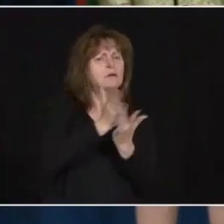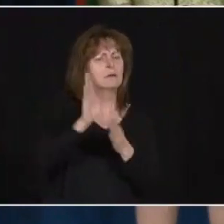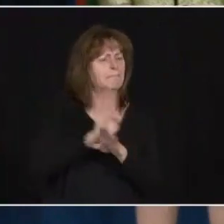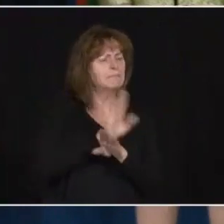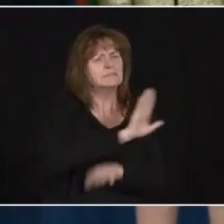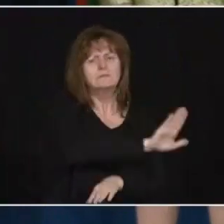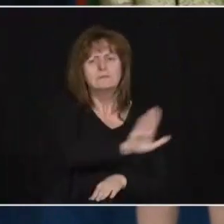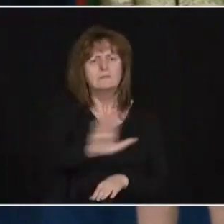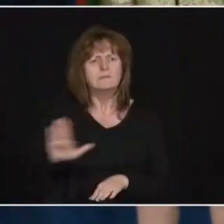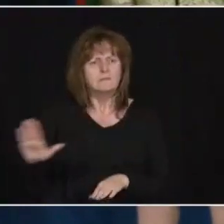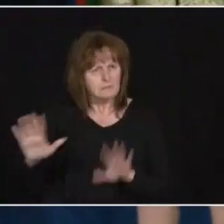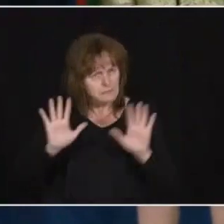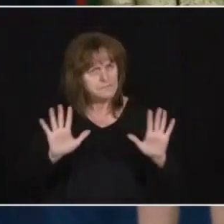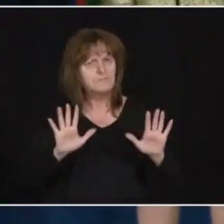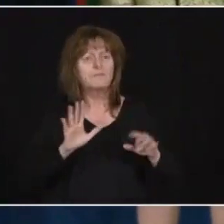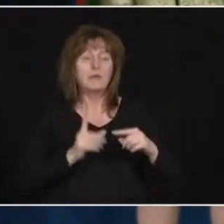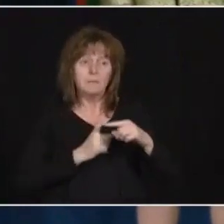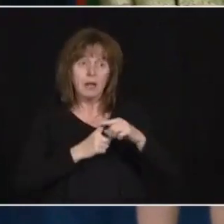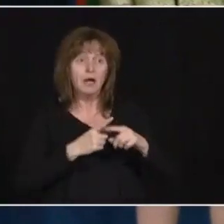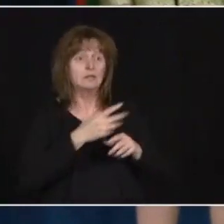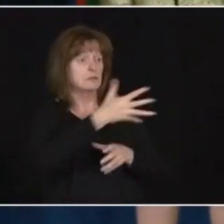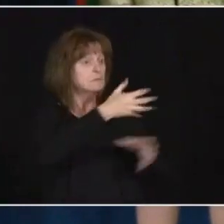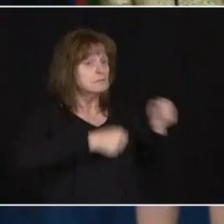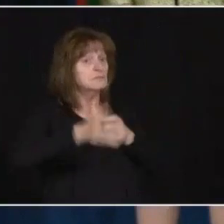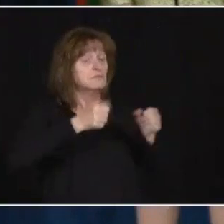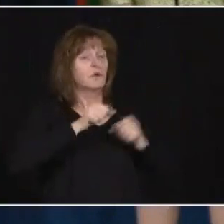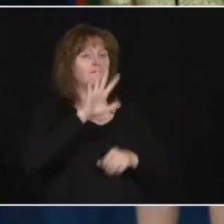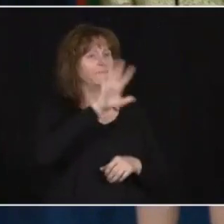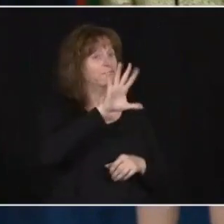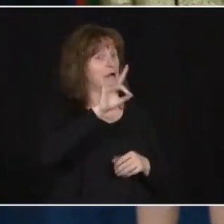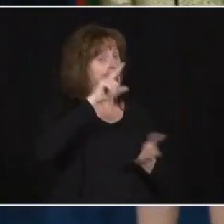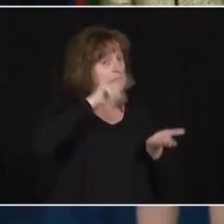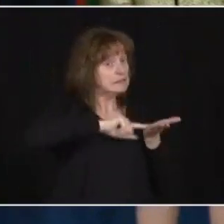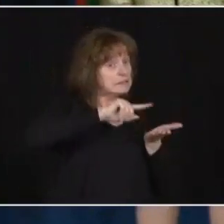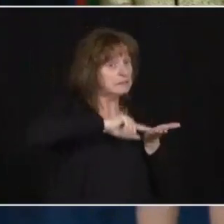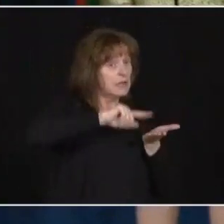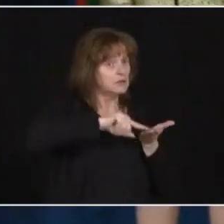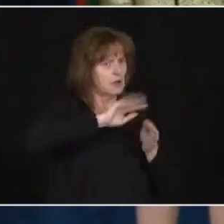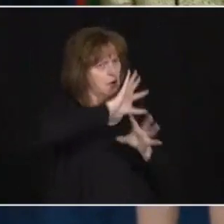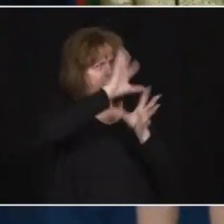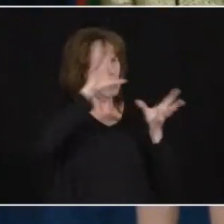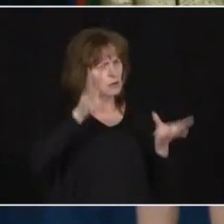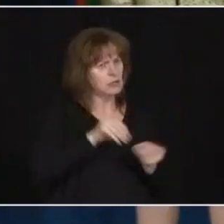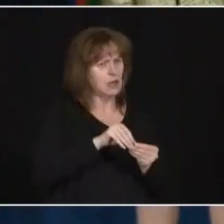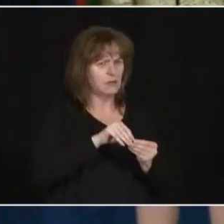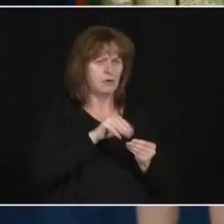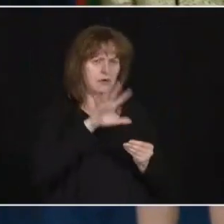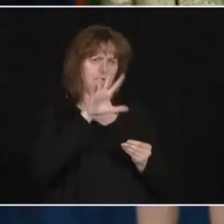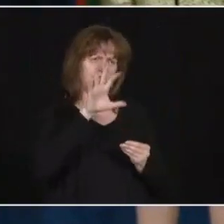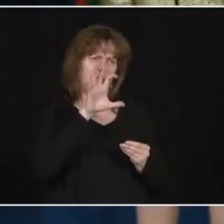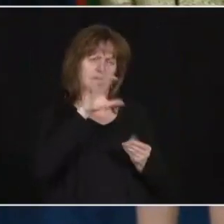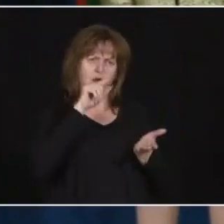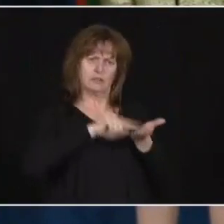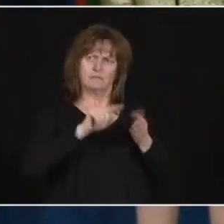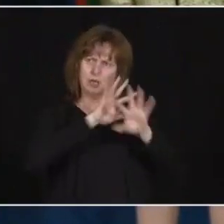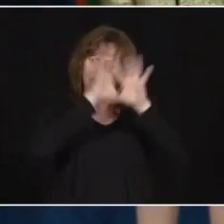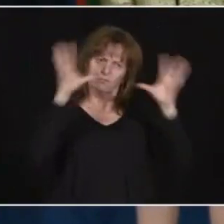follow, as well as the enhancement of 58 additional inspectors. That brings the total number to about 500.